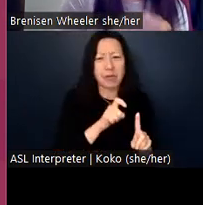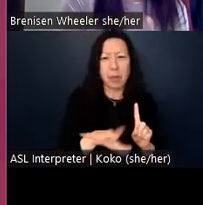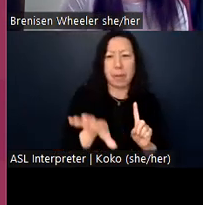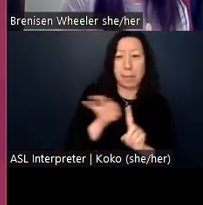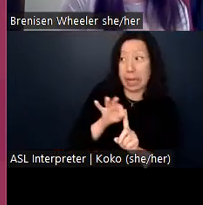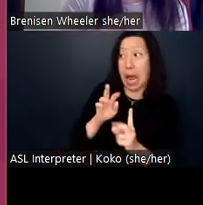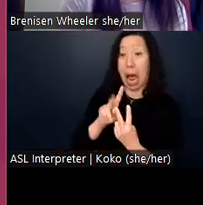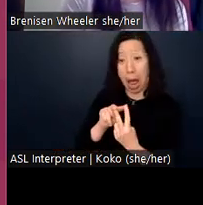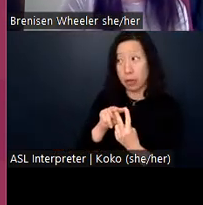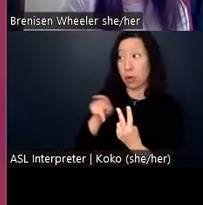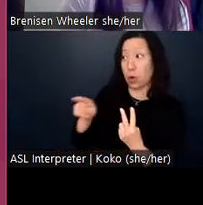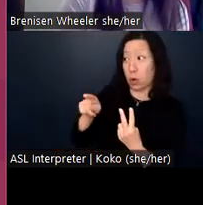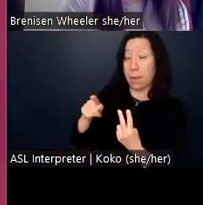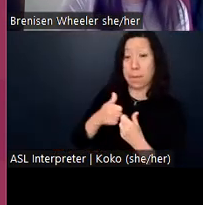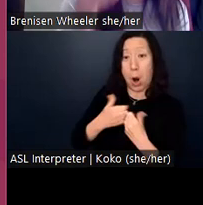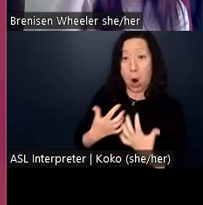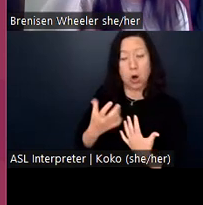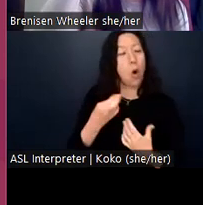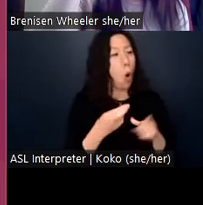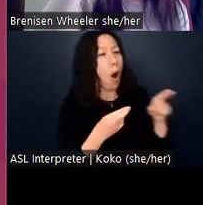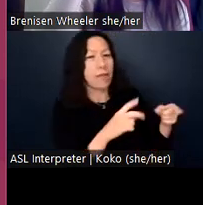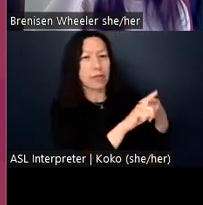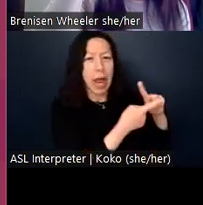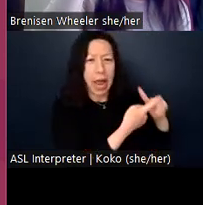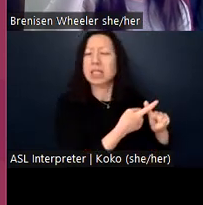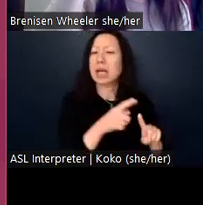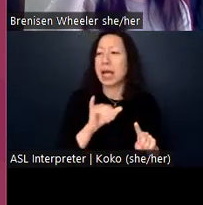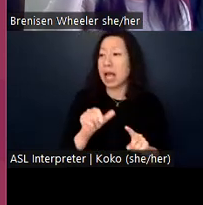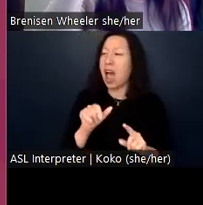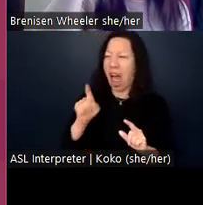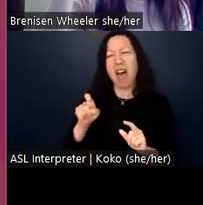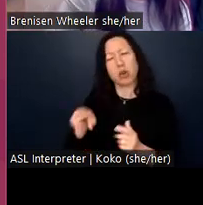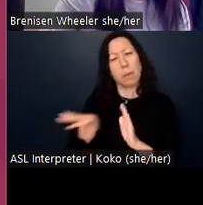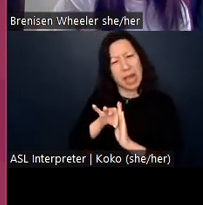improving their love or proving their loyalty. 12:26:13 And then the other one that people